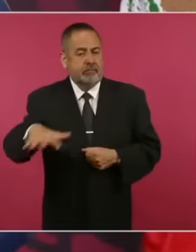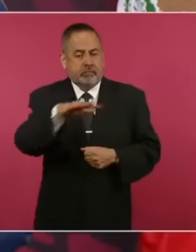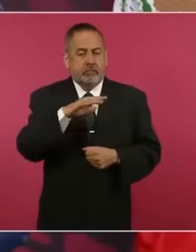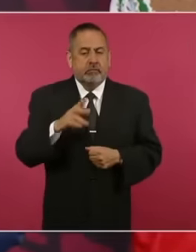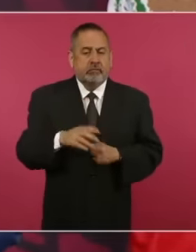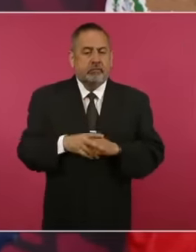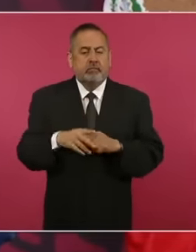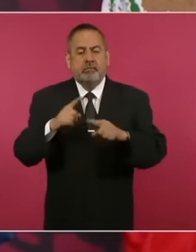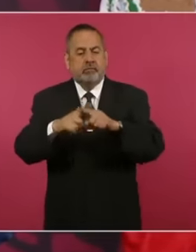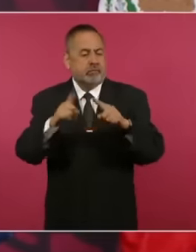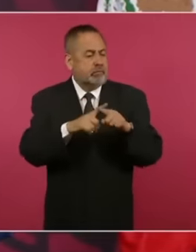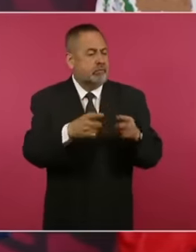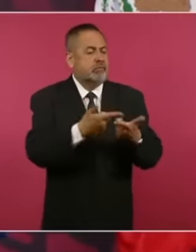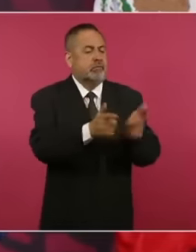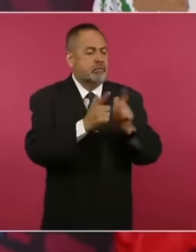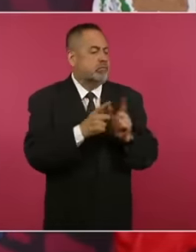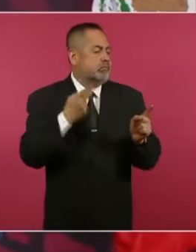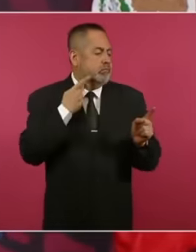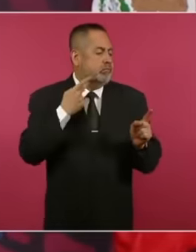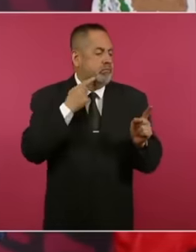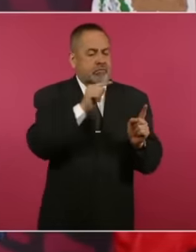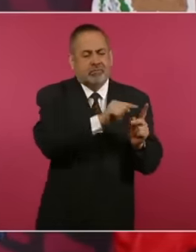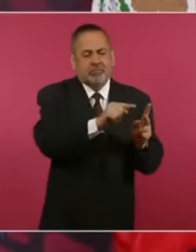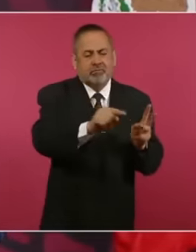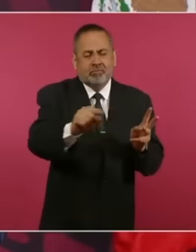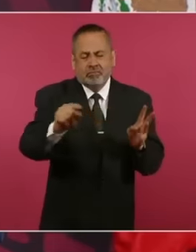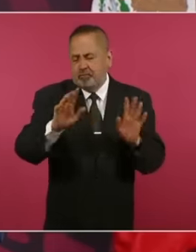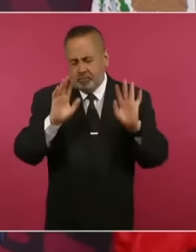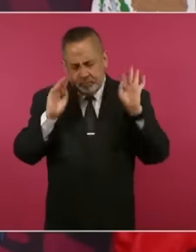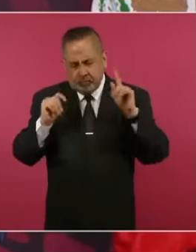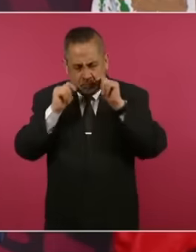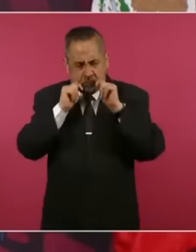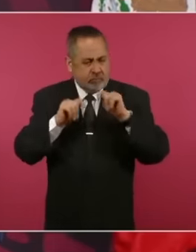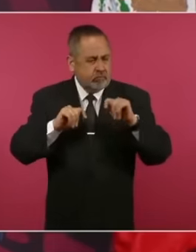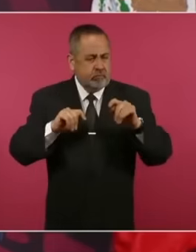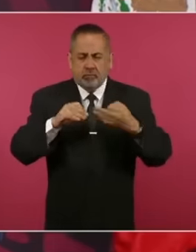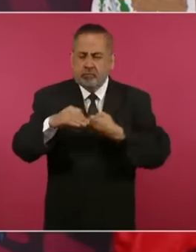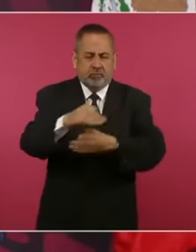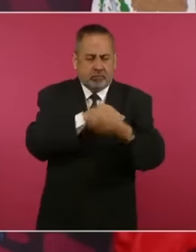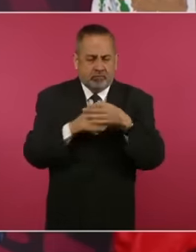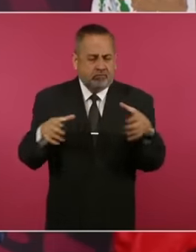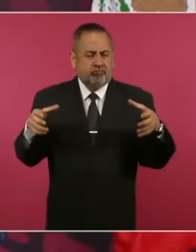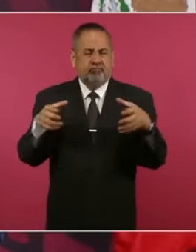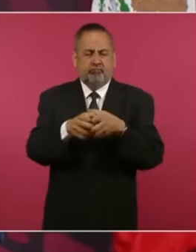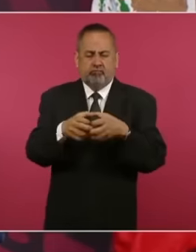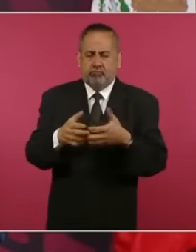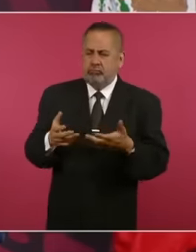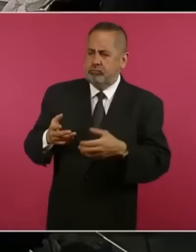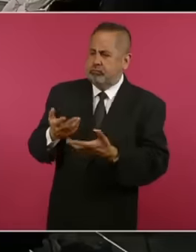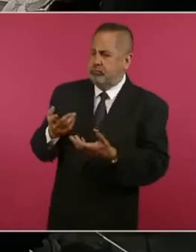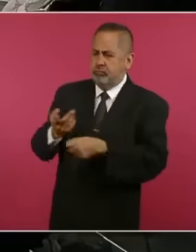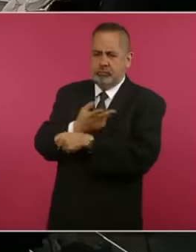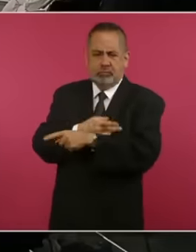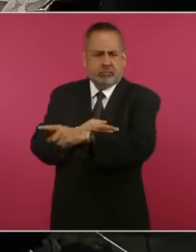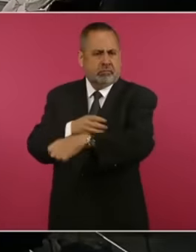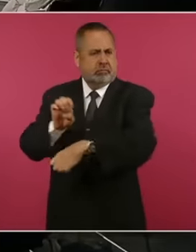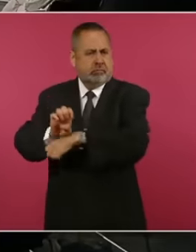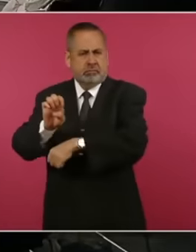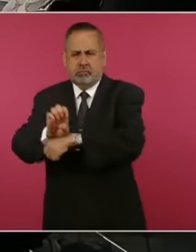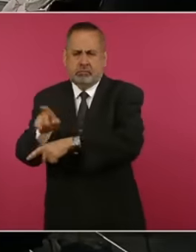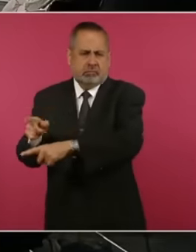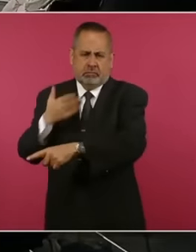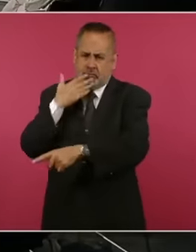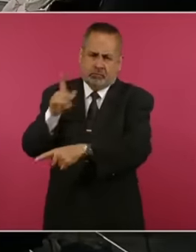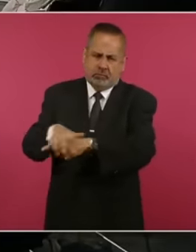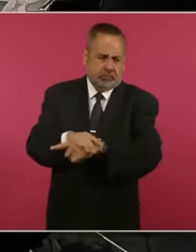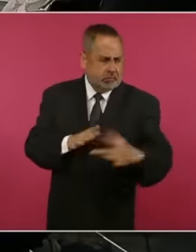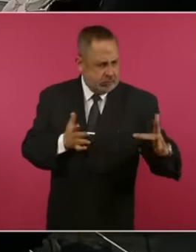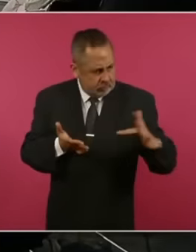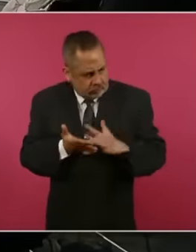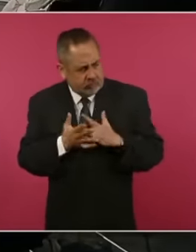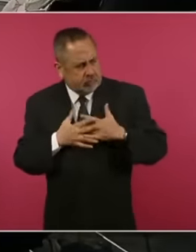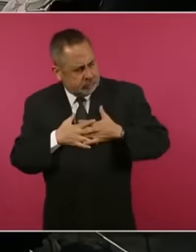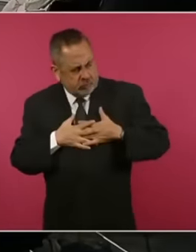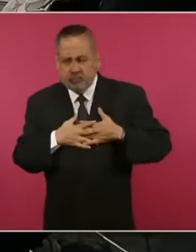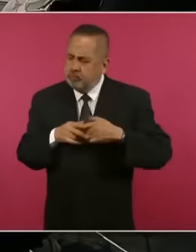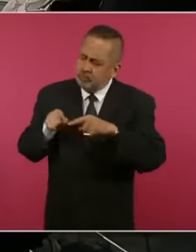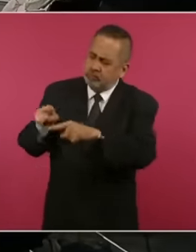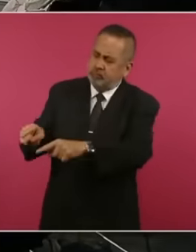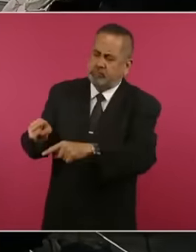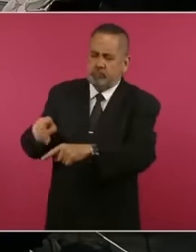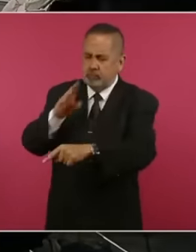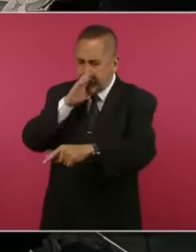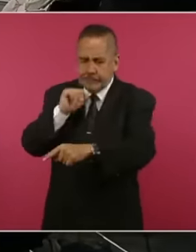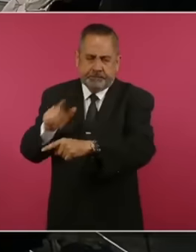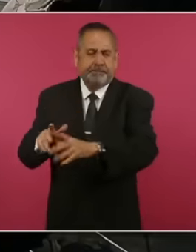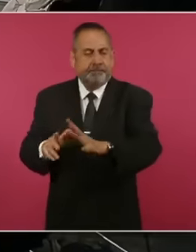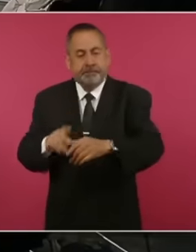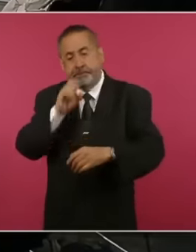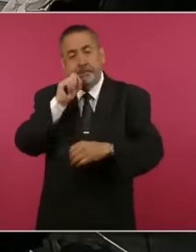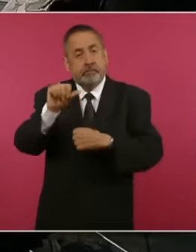political organizations of all the sectors their support their support and also to the governments